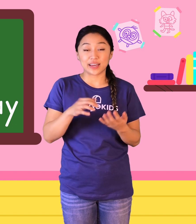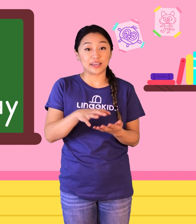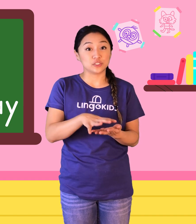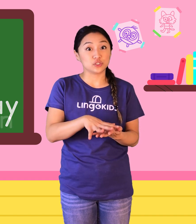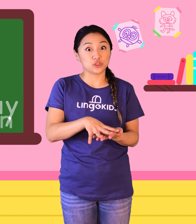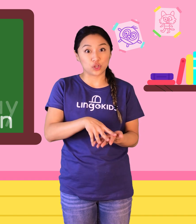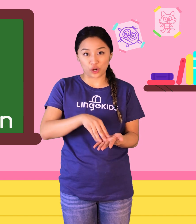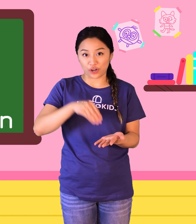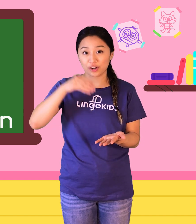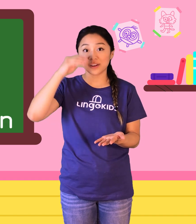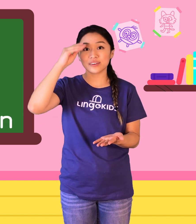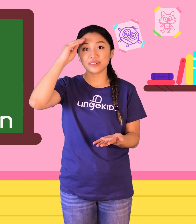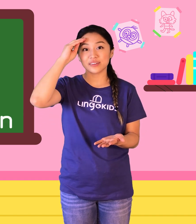and learn,